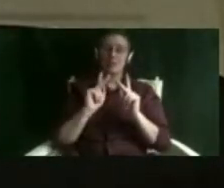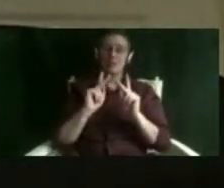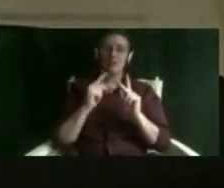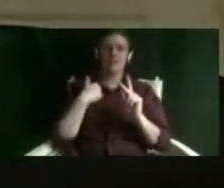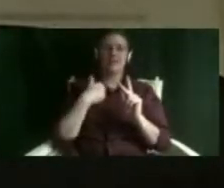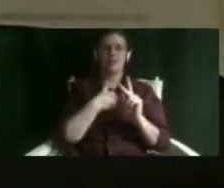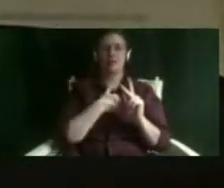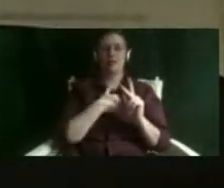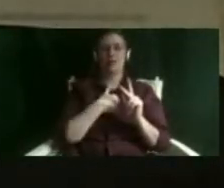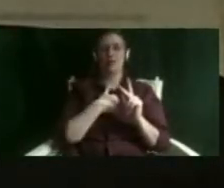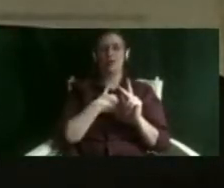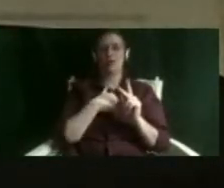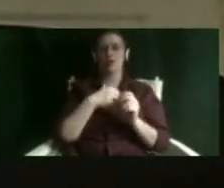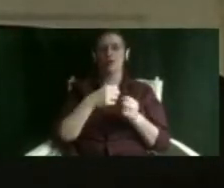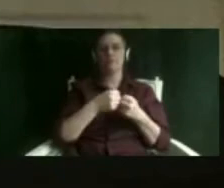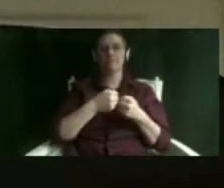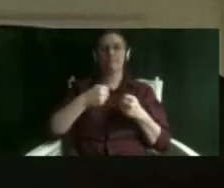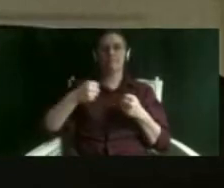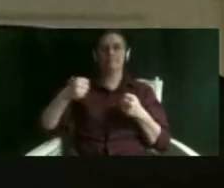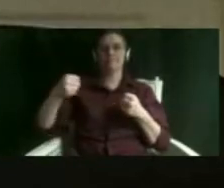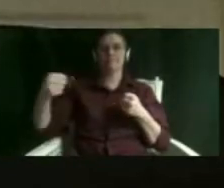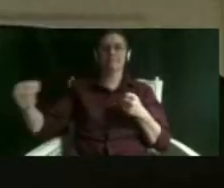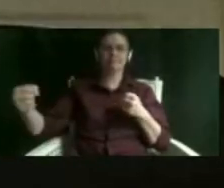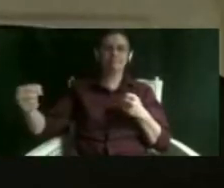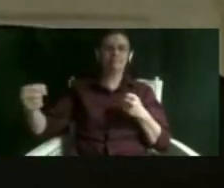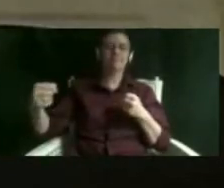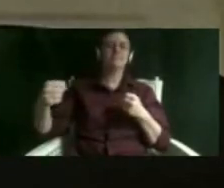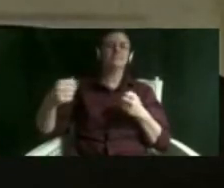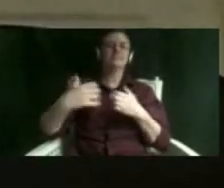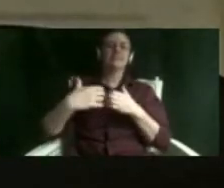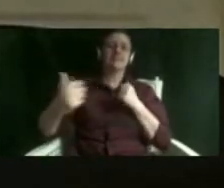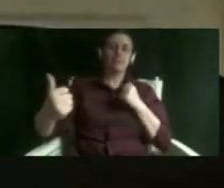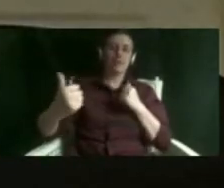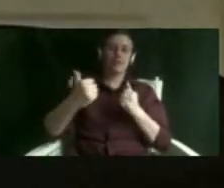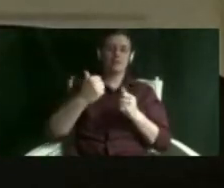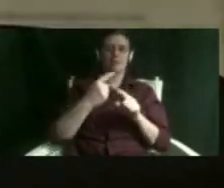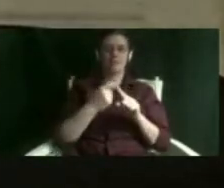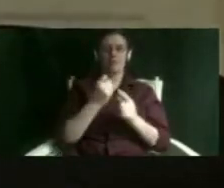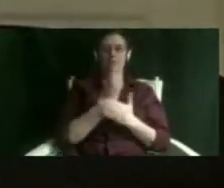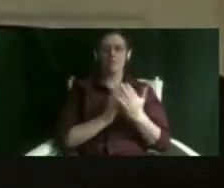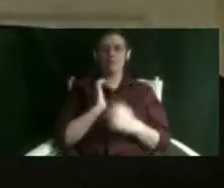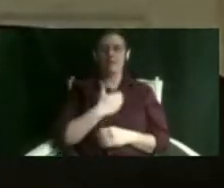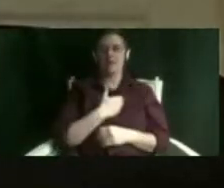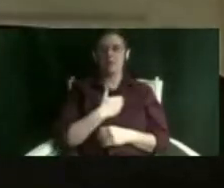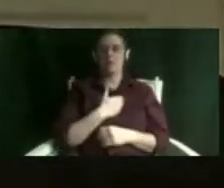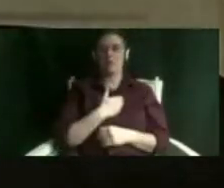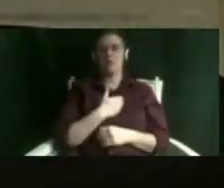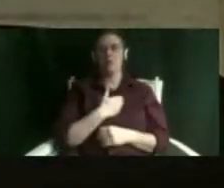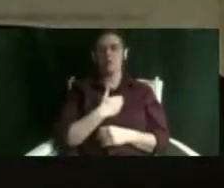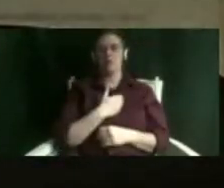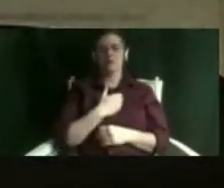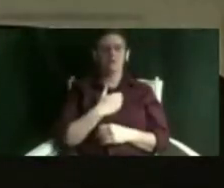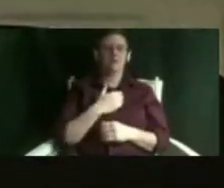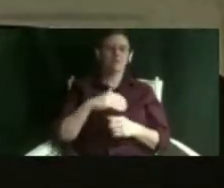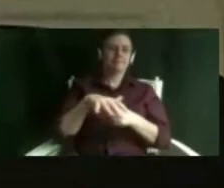other folks intolerance from some of the spaces that we've grown up in some of the spaces that